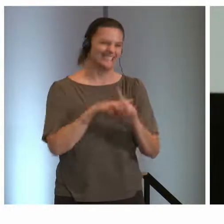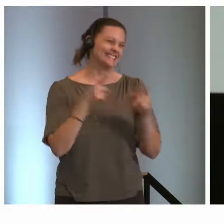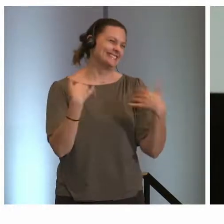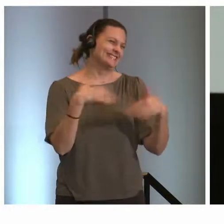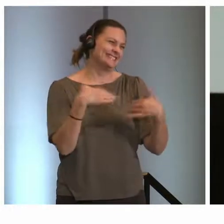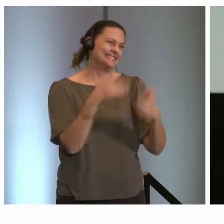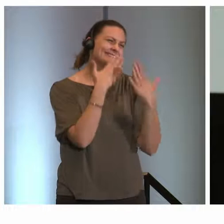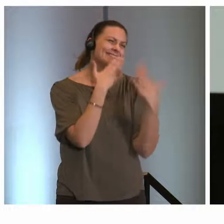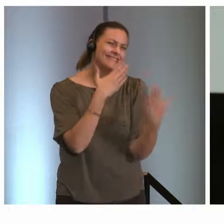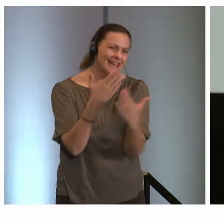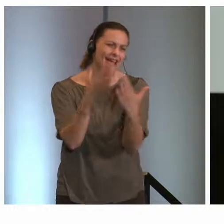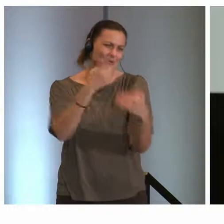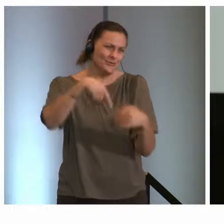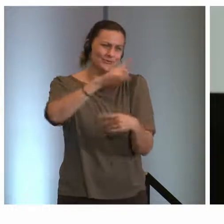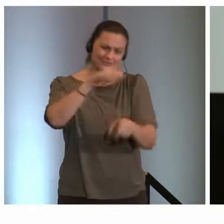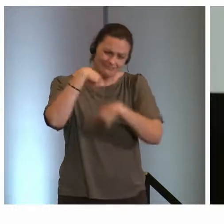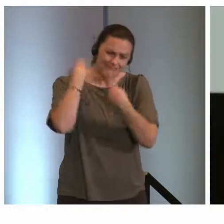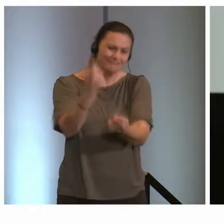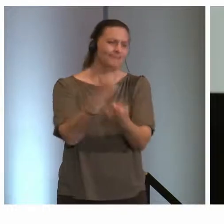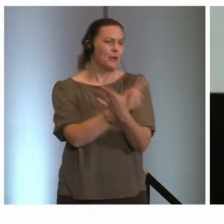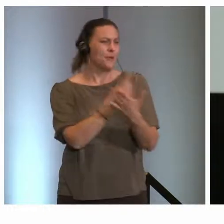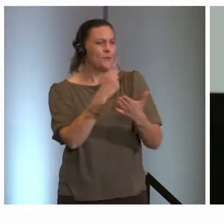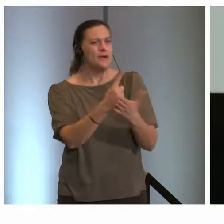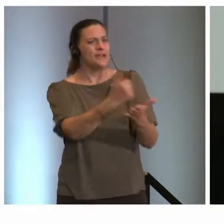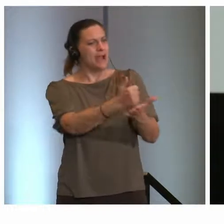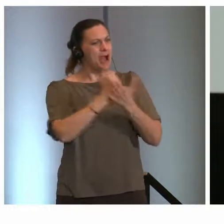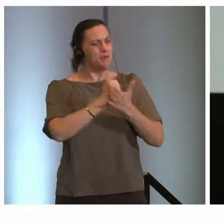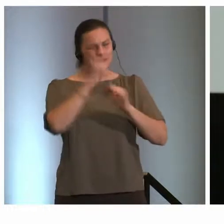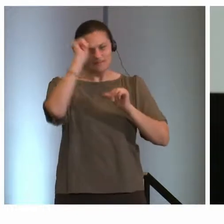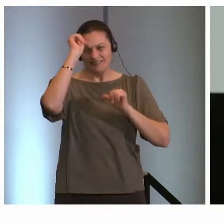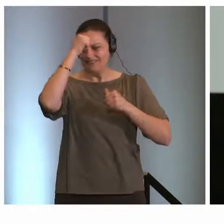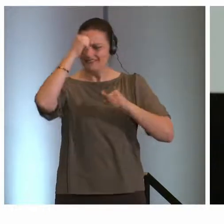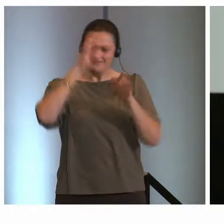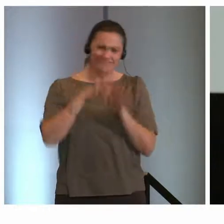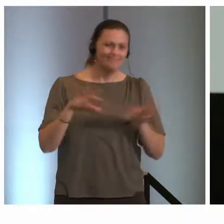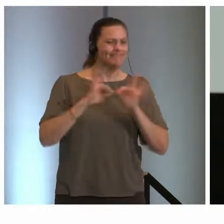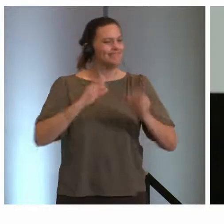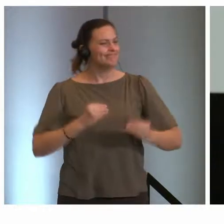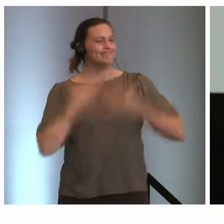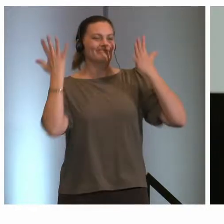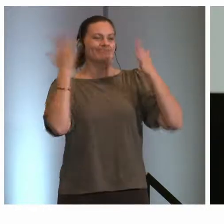and I want to just express on behalf of the Conference, the sincere gratitude to everyone, who made